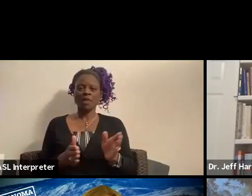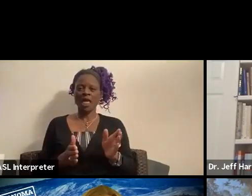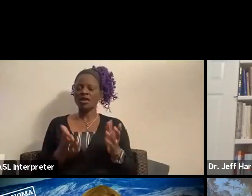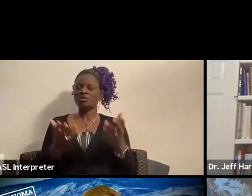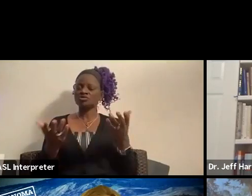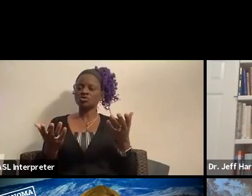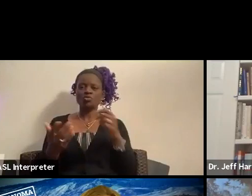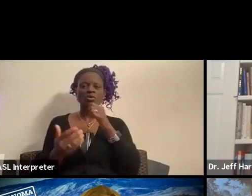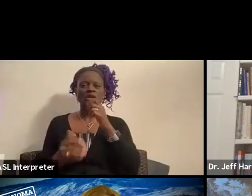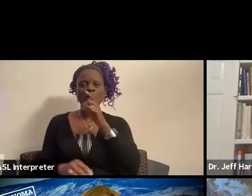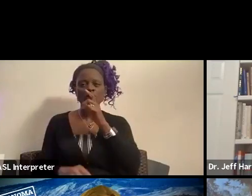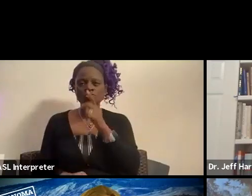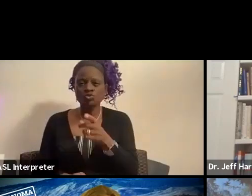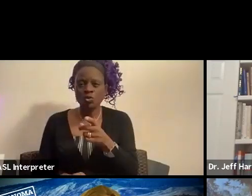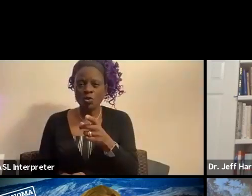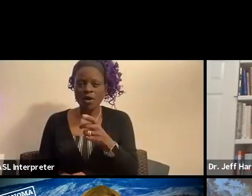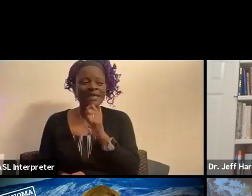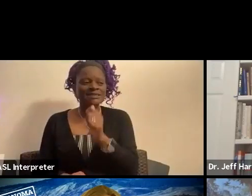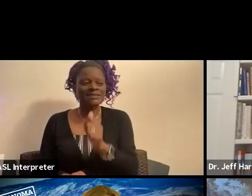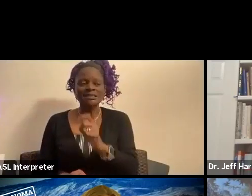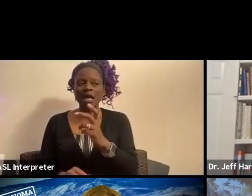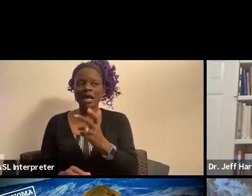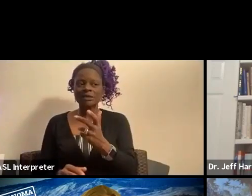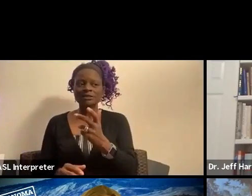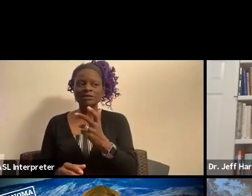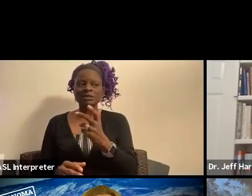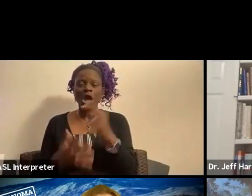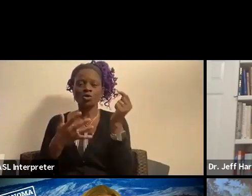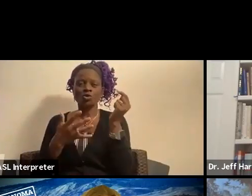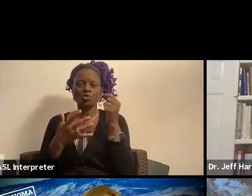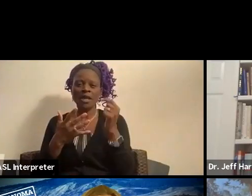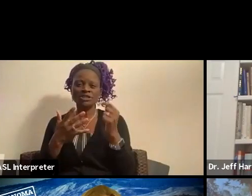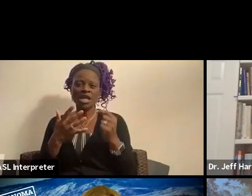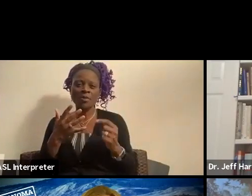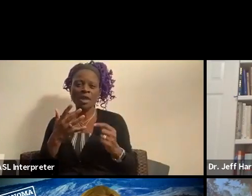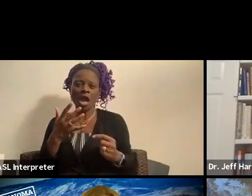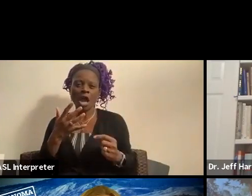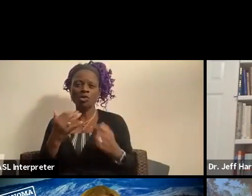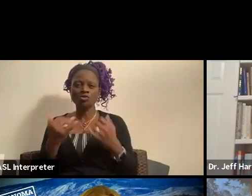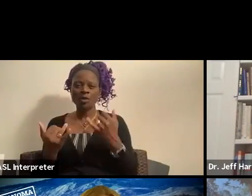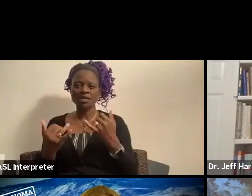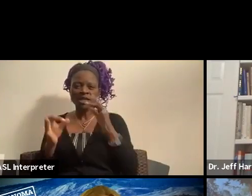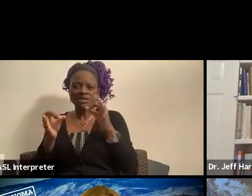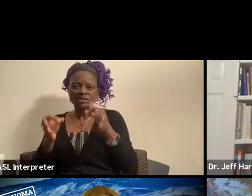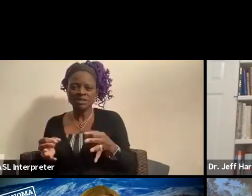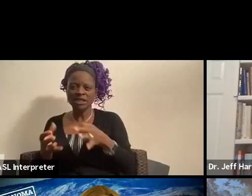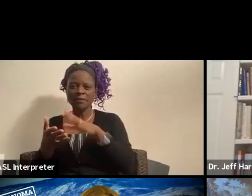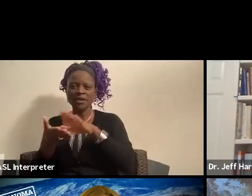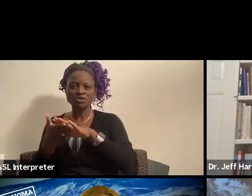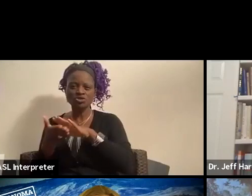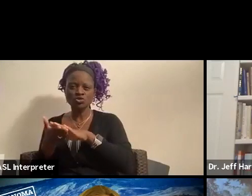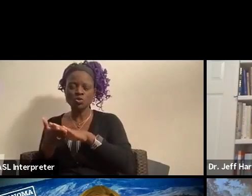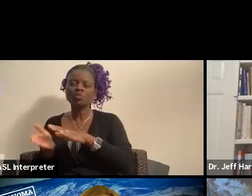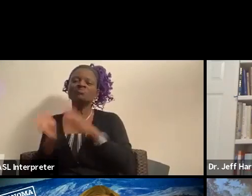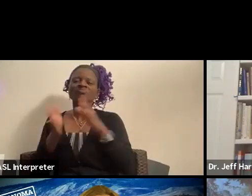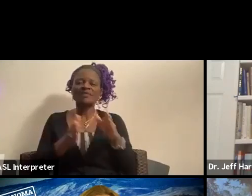That's not a criteria decided by the local school board. It's decided by the state legislature.